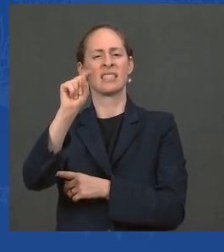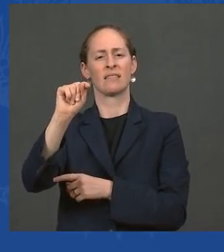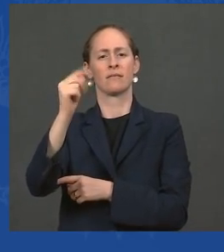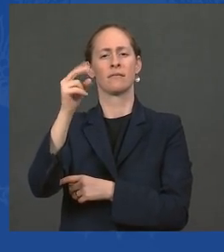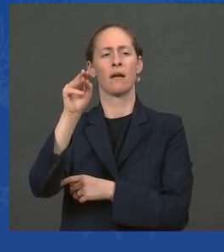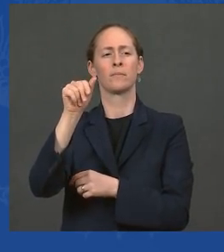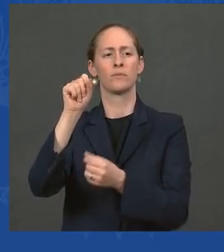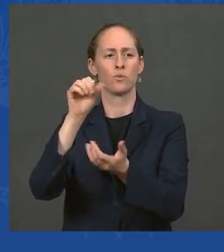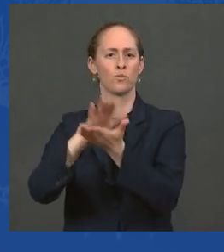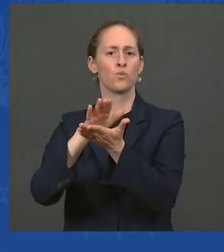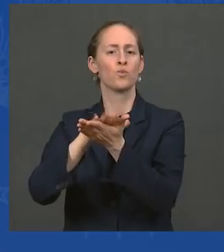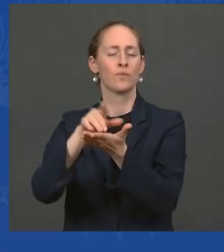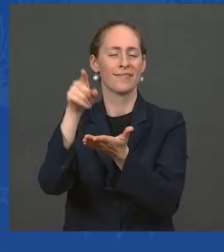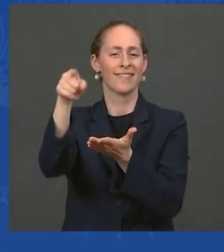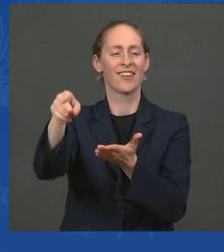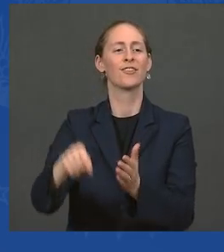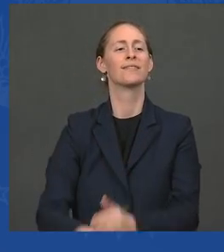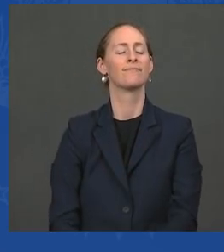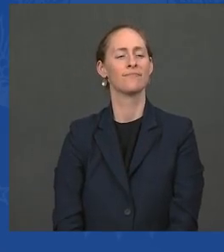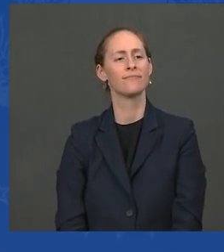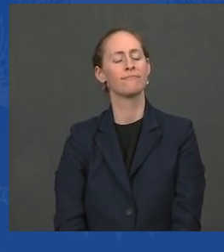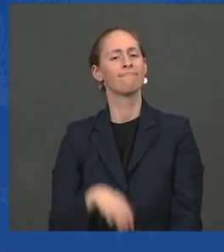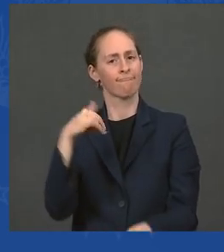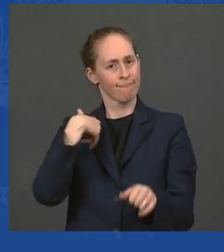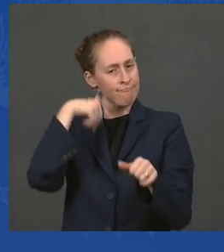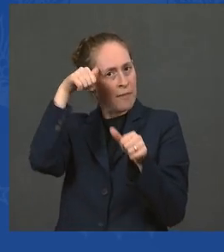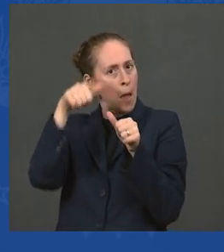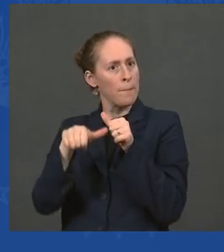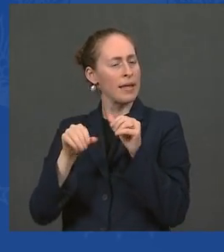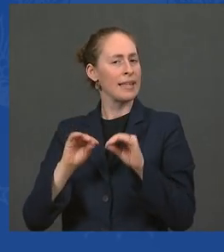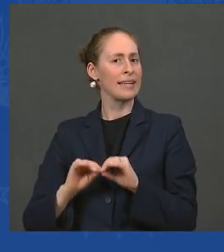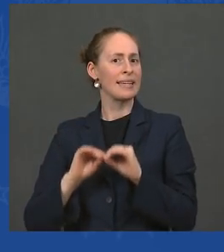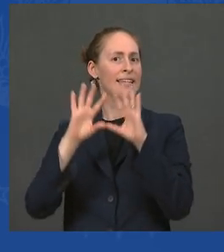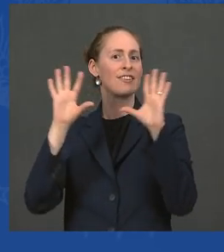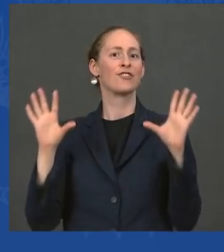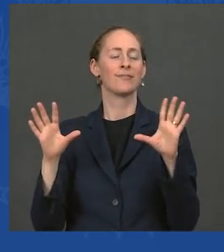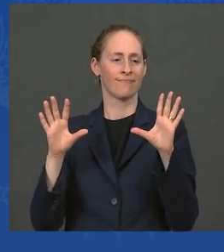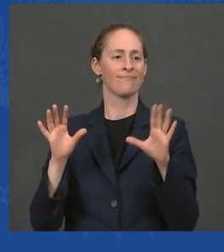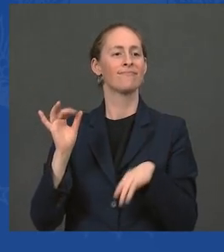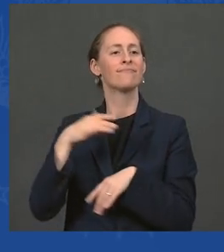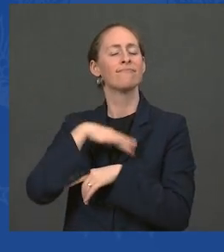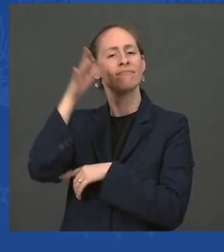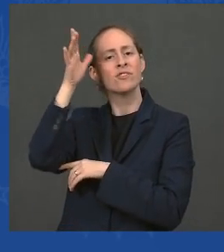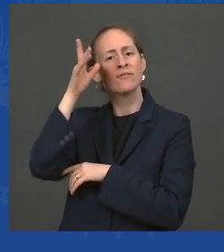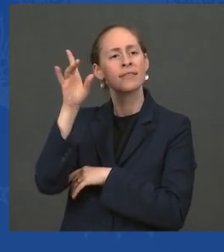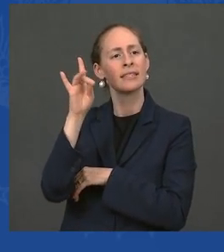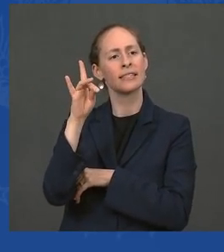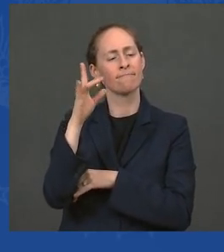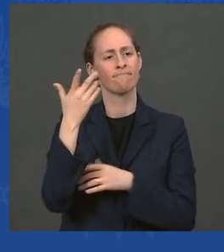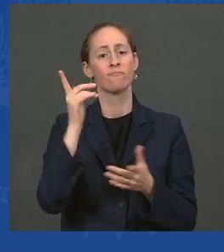And I remember him walking up into the bedroom and saying, "Honey, I'm going to -- Dad's going to have to move.